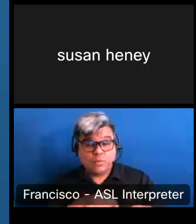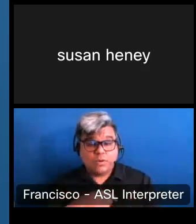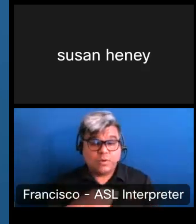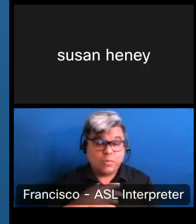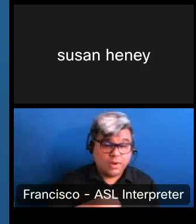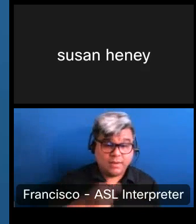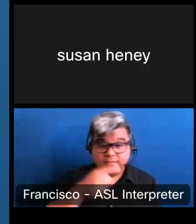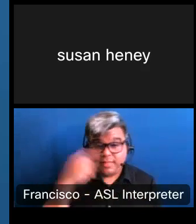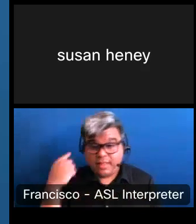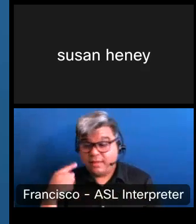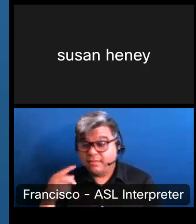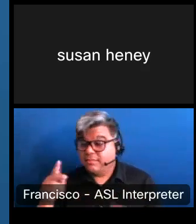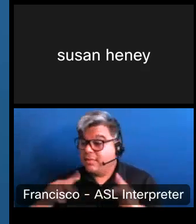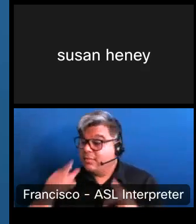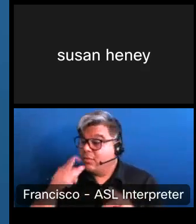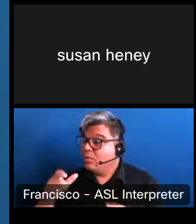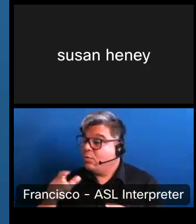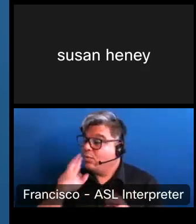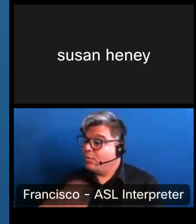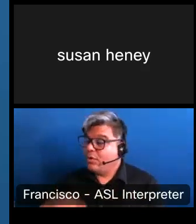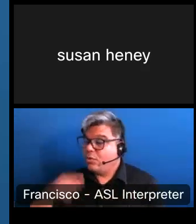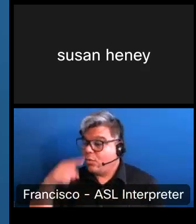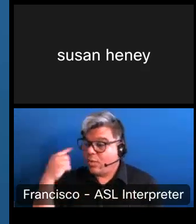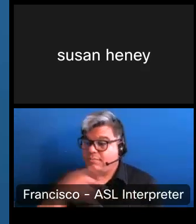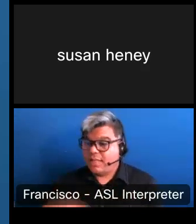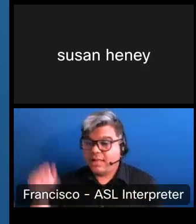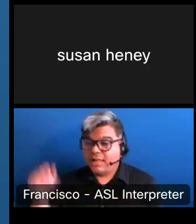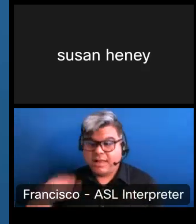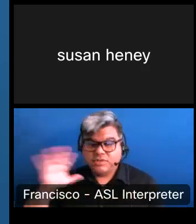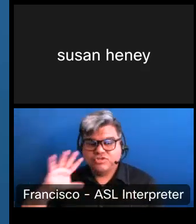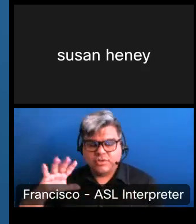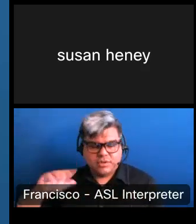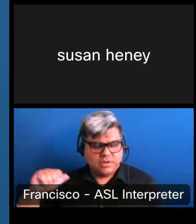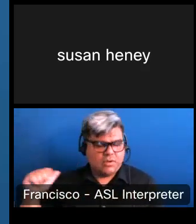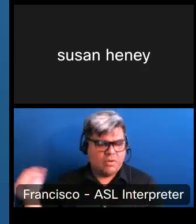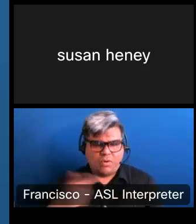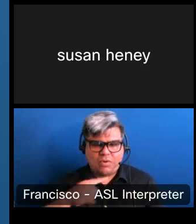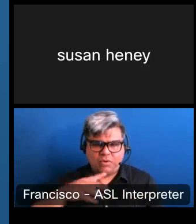who reported White, Black and Asian, are included in the race in combination population.